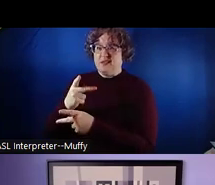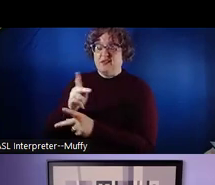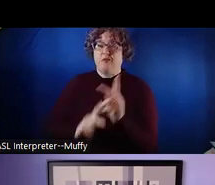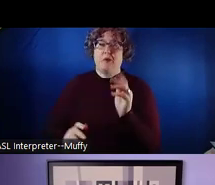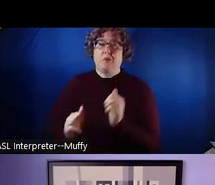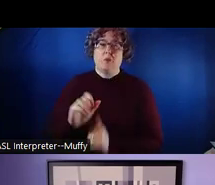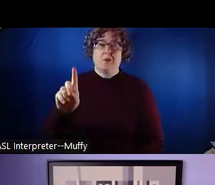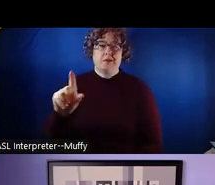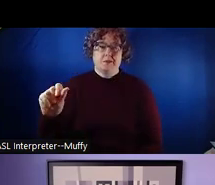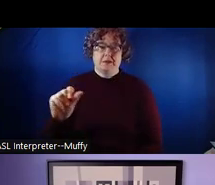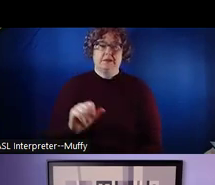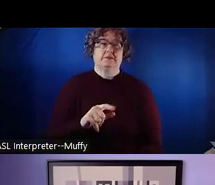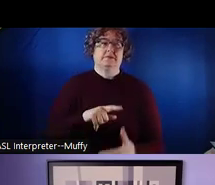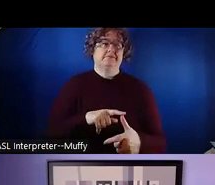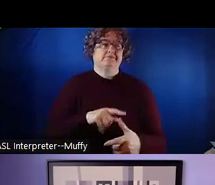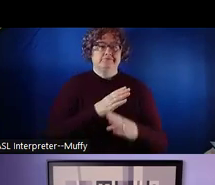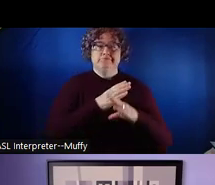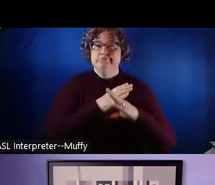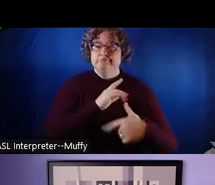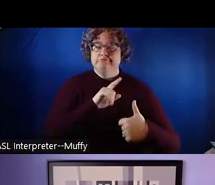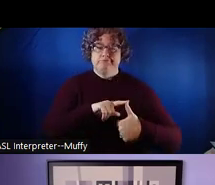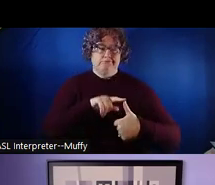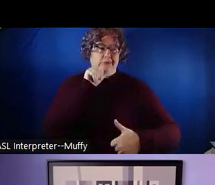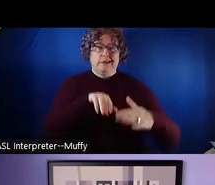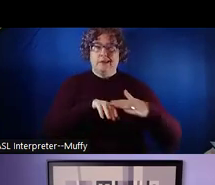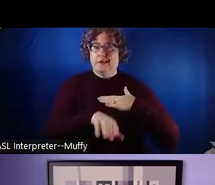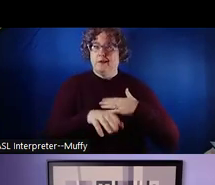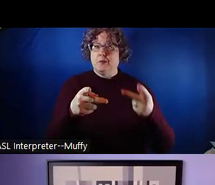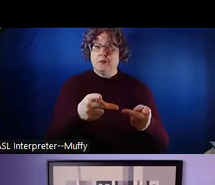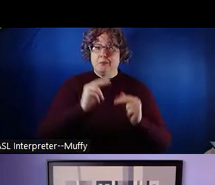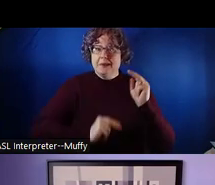And those barriers include inaccessible healthcare facilities,